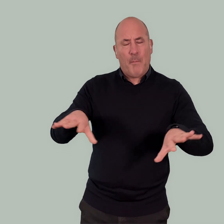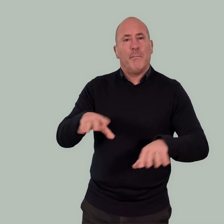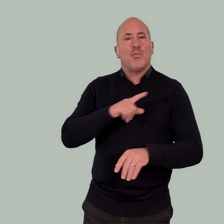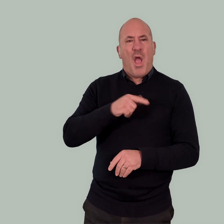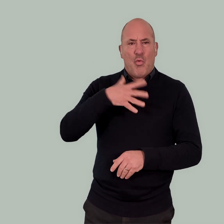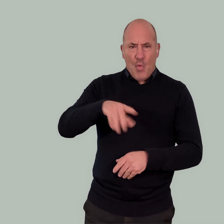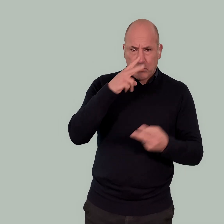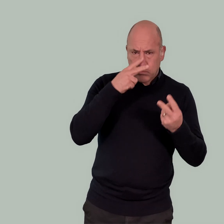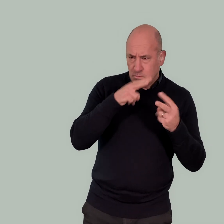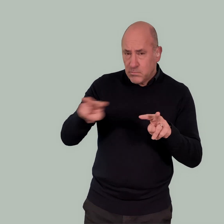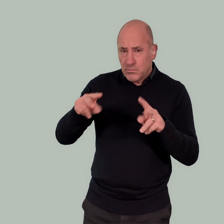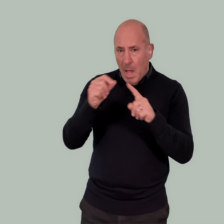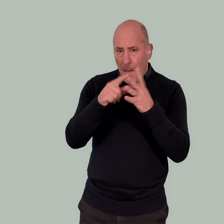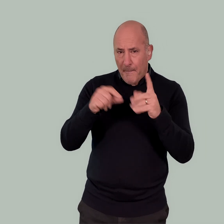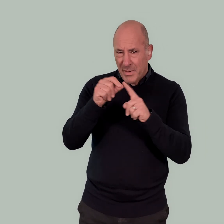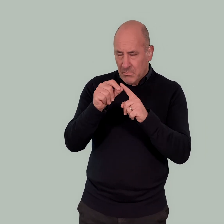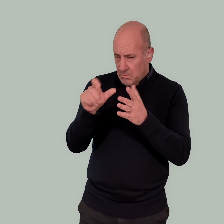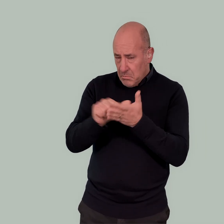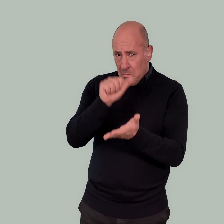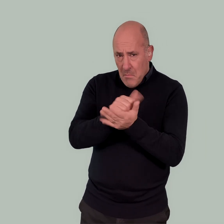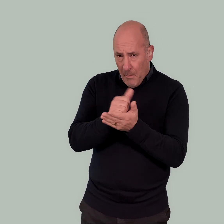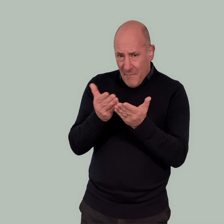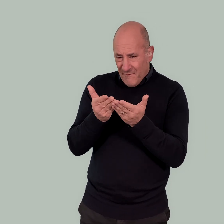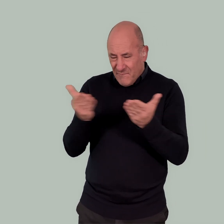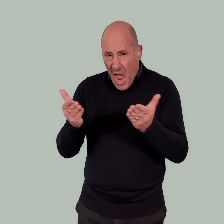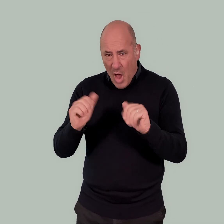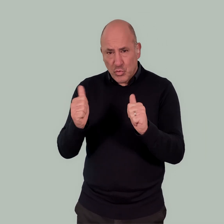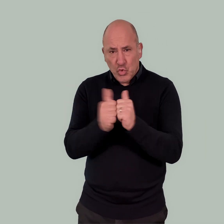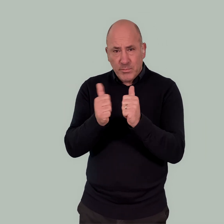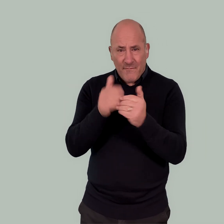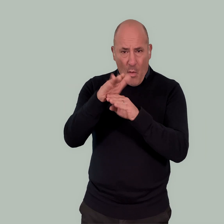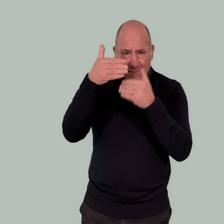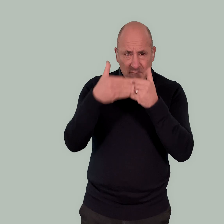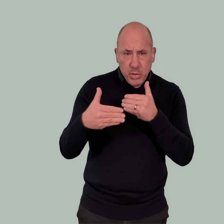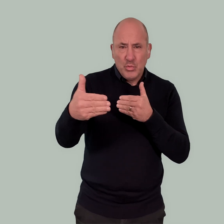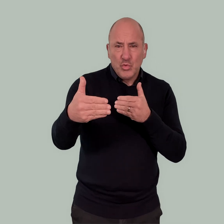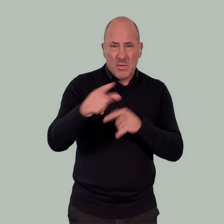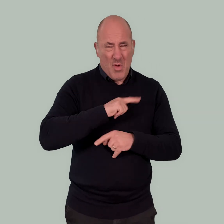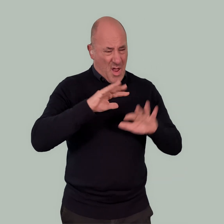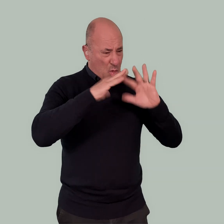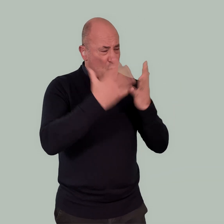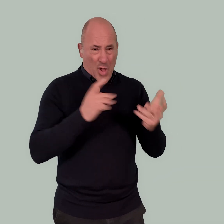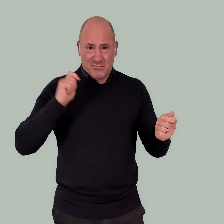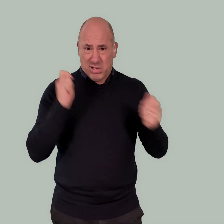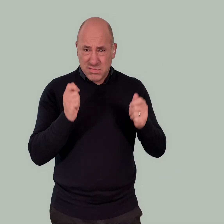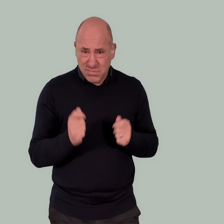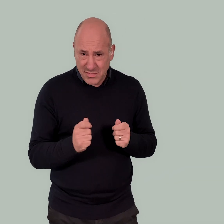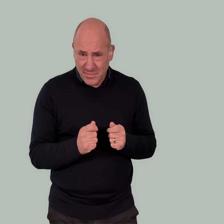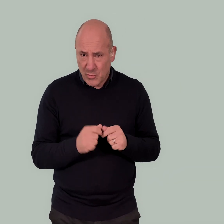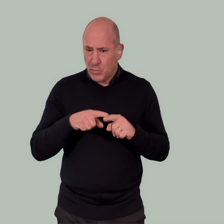to ensure that Personal Independence Payment (PIP) is fair and fit for the future in a changing world,